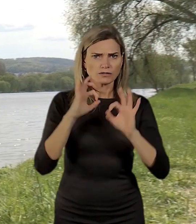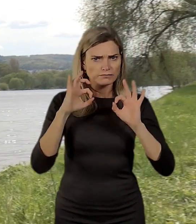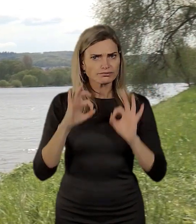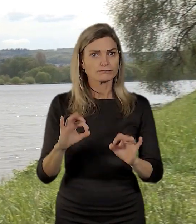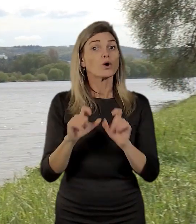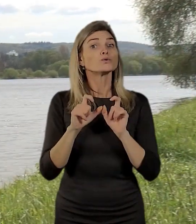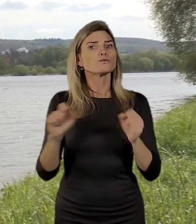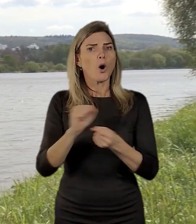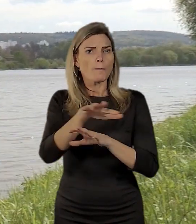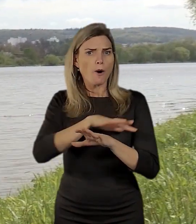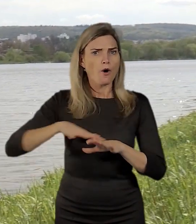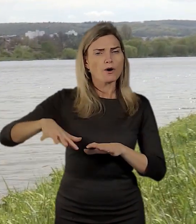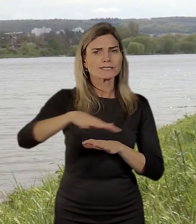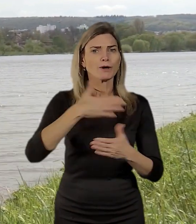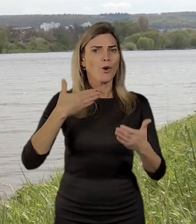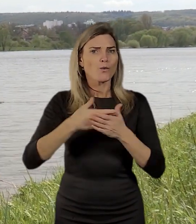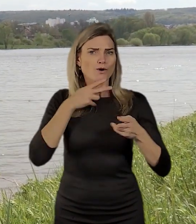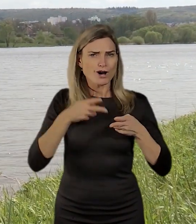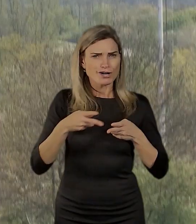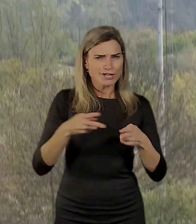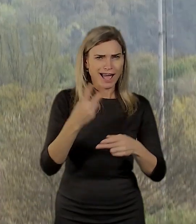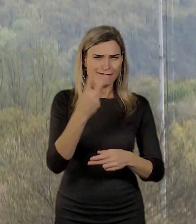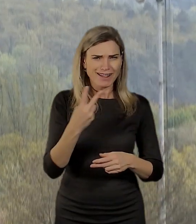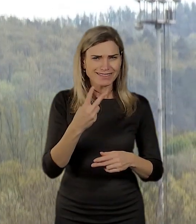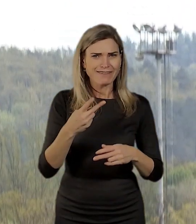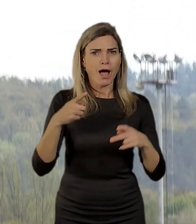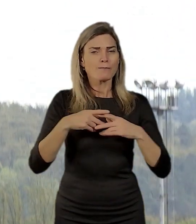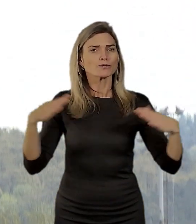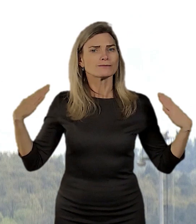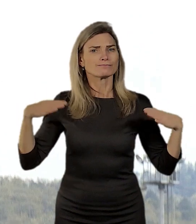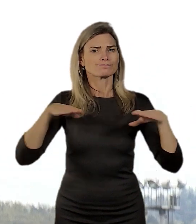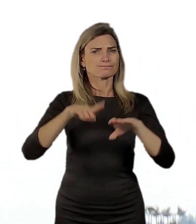and actually allowed us to create a completely new district and bring life back to the place.